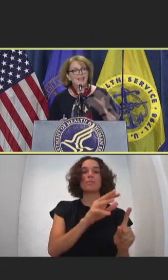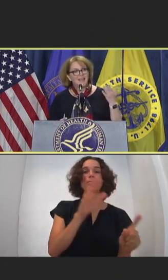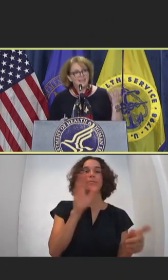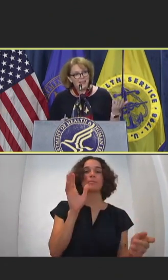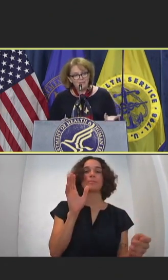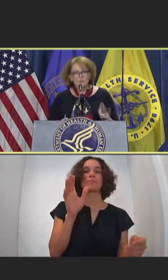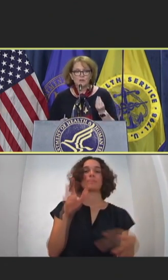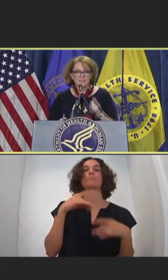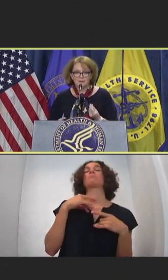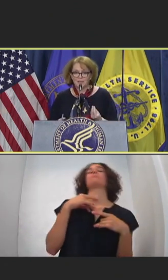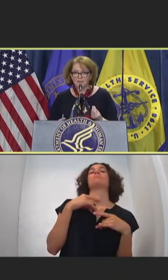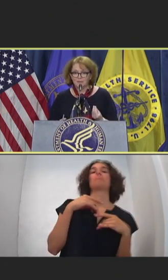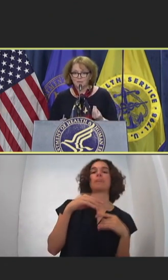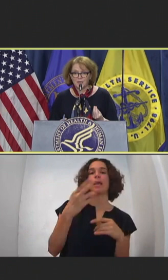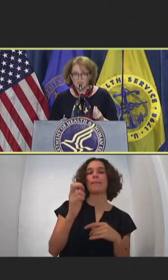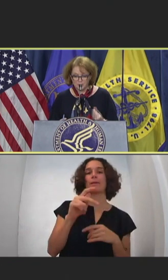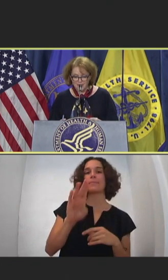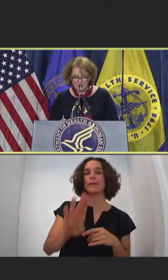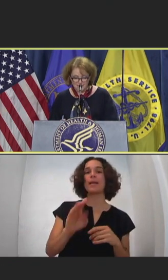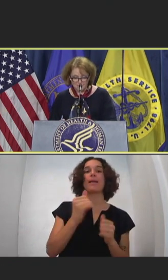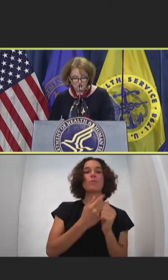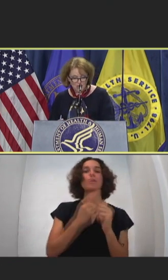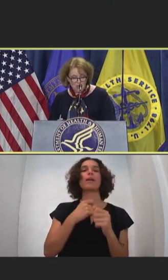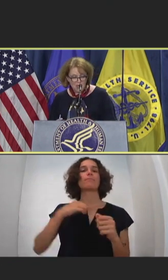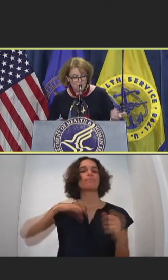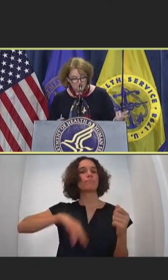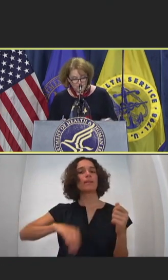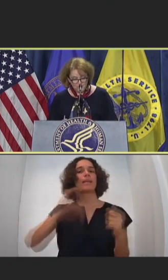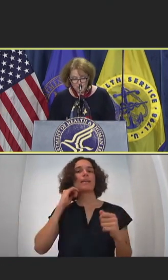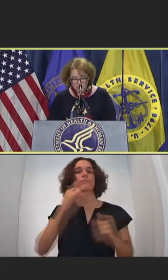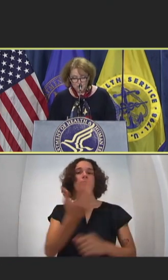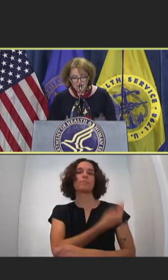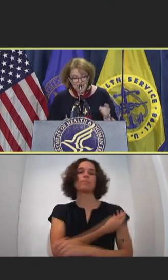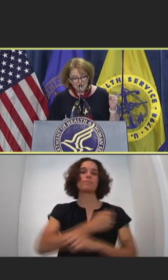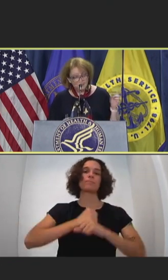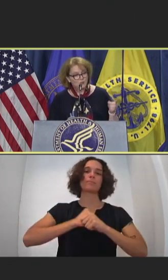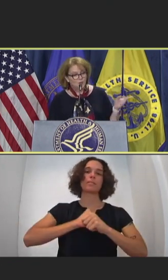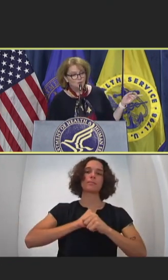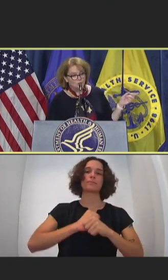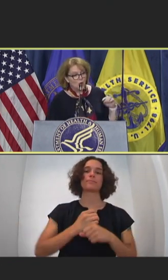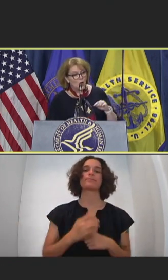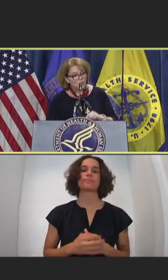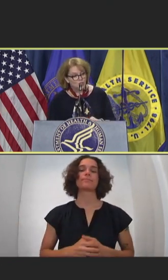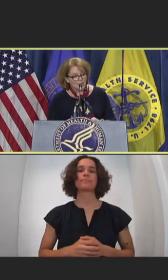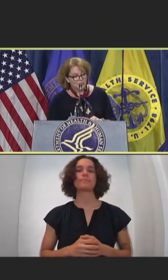and everyone can benefit from being protected. So, that is -- those are all challenges.